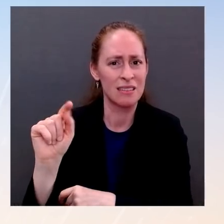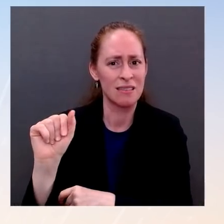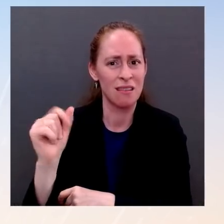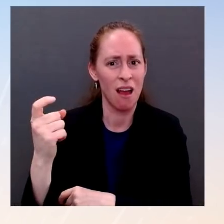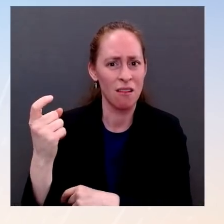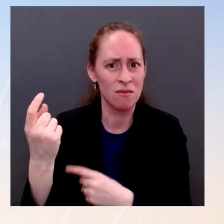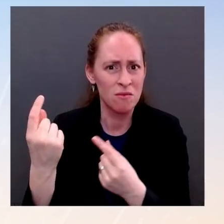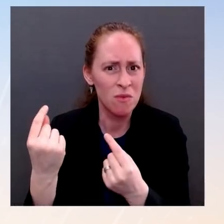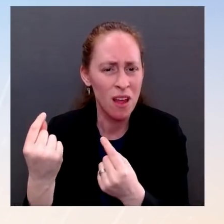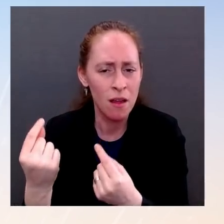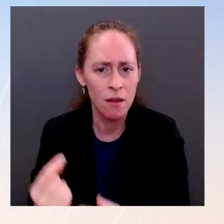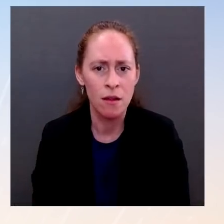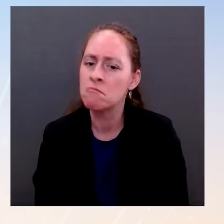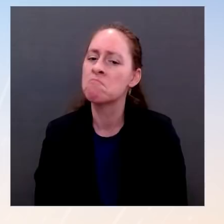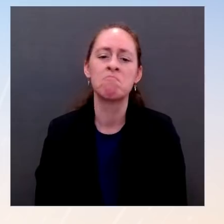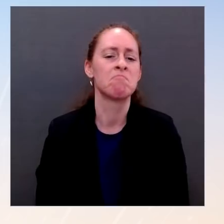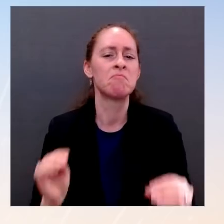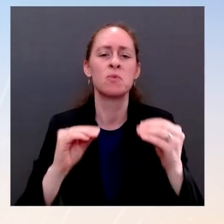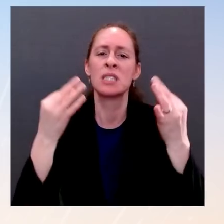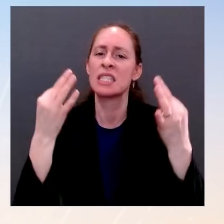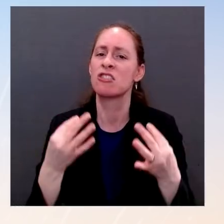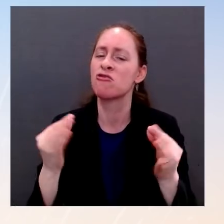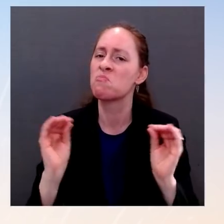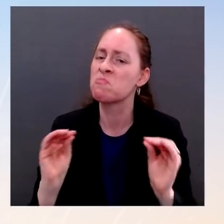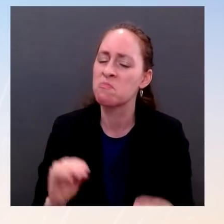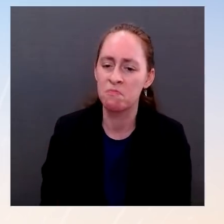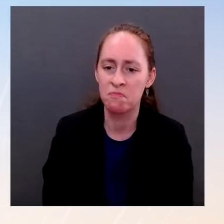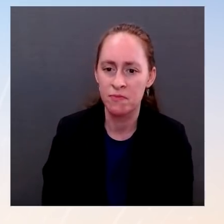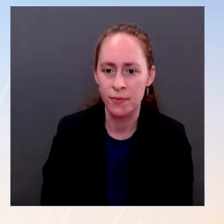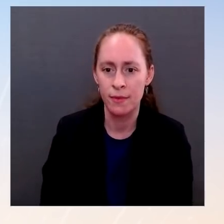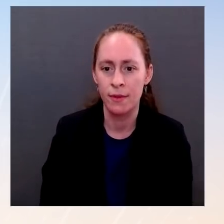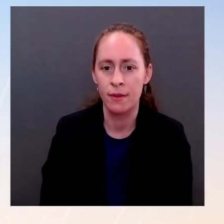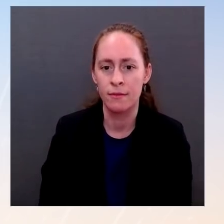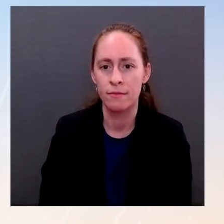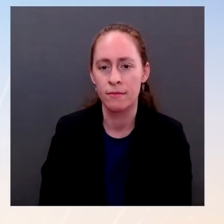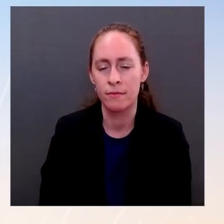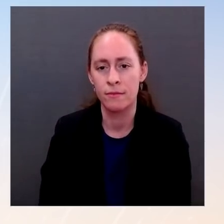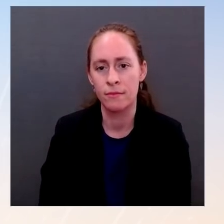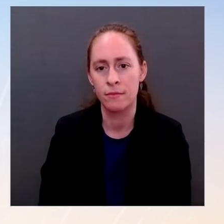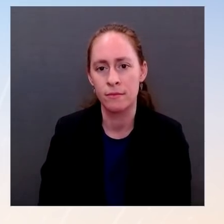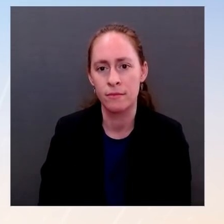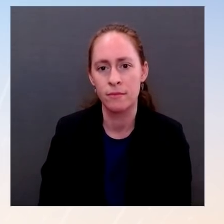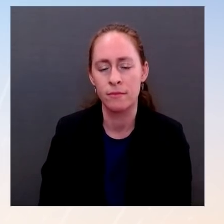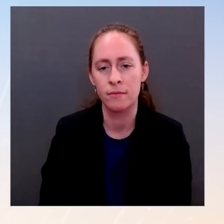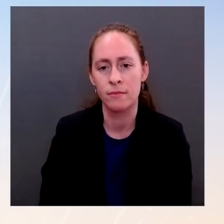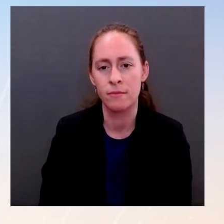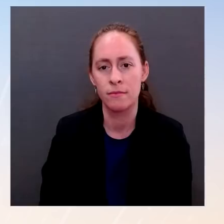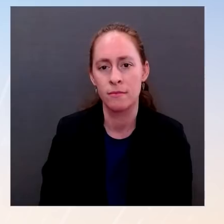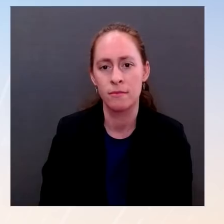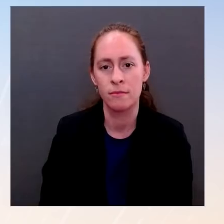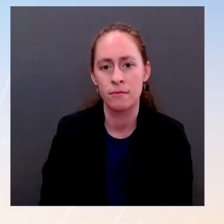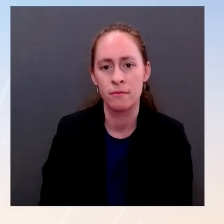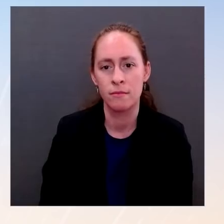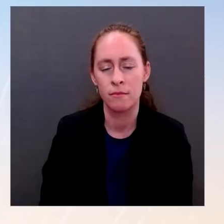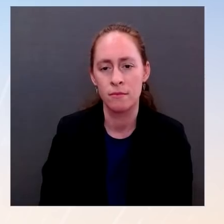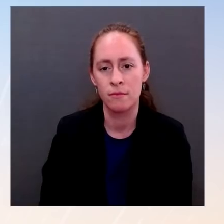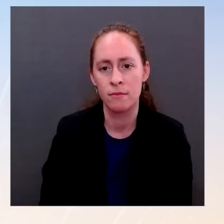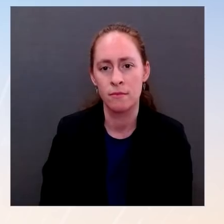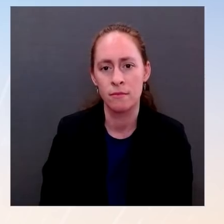Ms. Psaki: Go ahead. >> The Press: Thanks, Jen. Just a quick follow-up on the Russian response. Has the President reviewed it yet? Ms. Psaki: Again, I don't have any update on that.